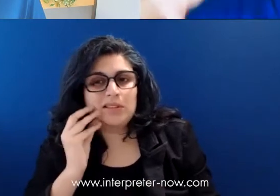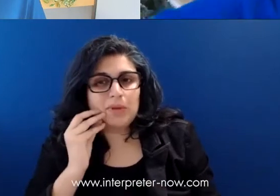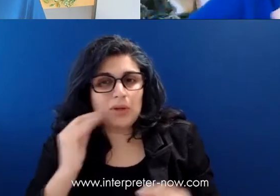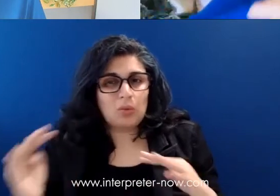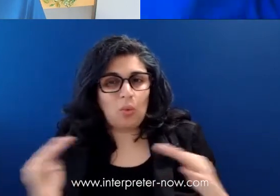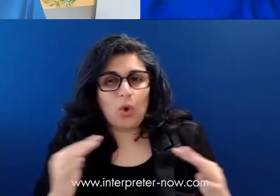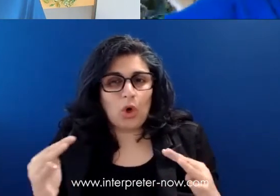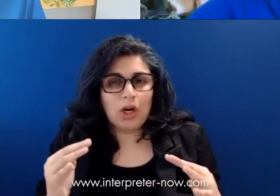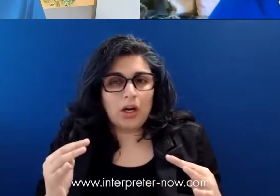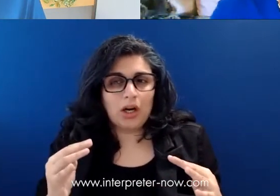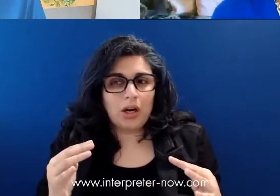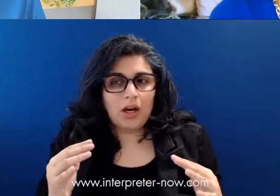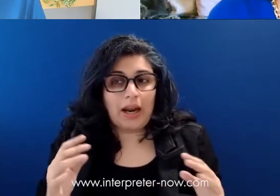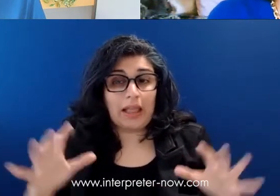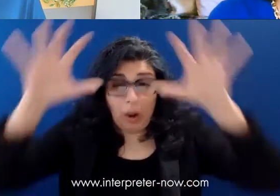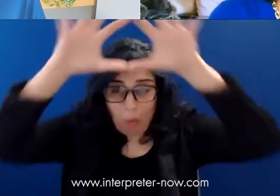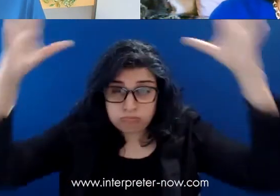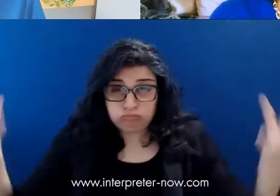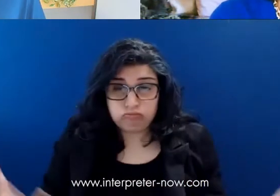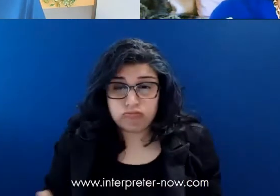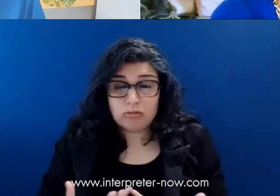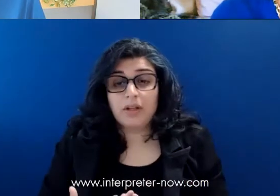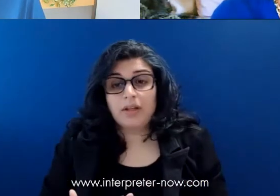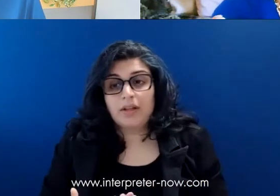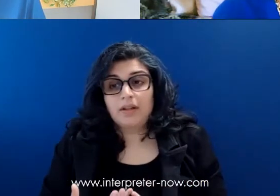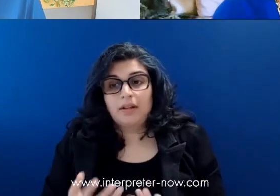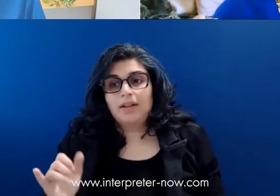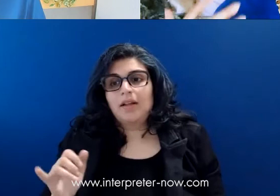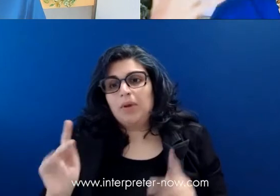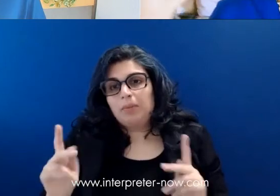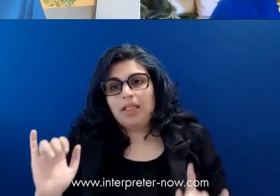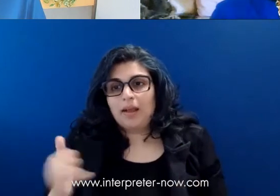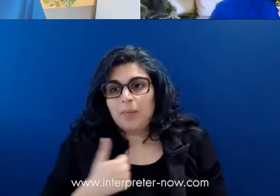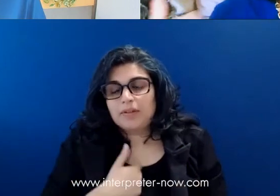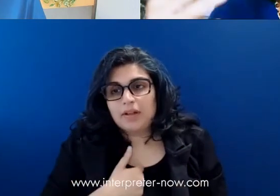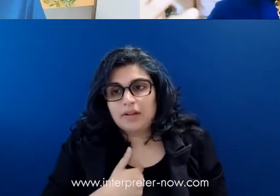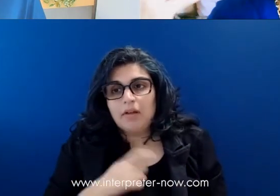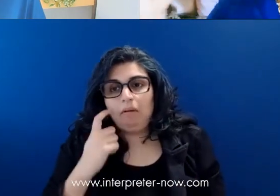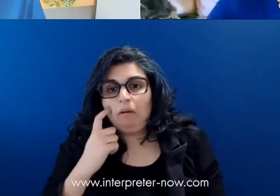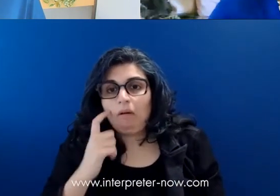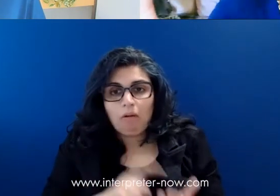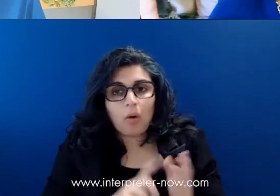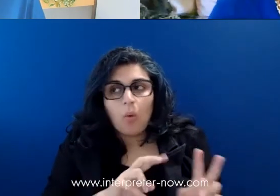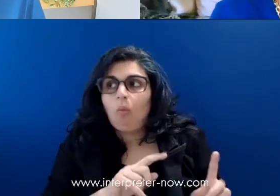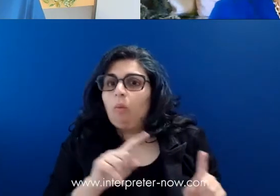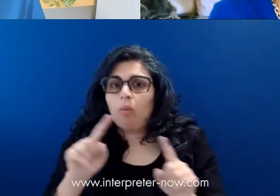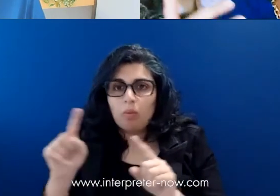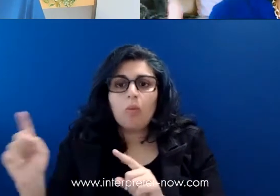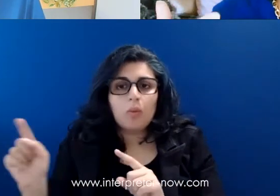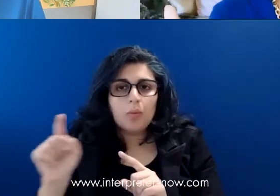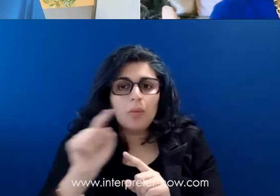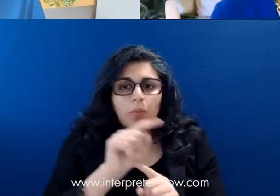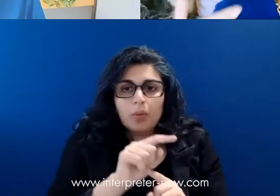Then in the outer layers, we might have people like myself who have noticed and seen and